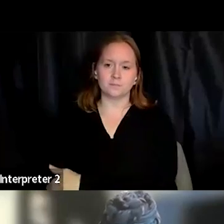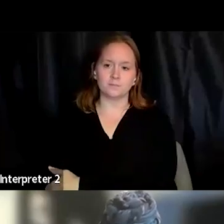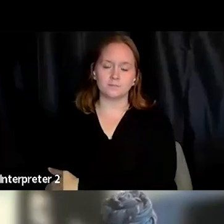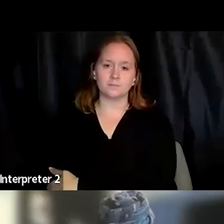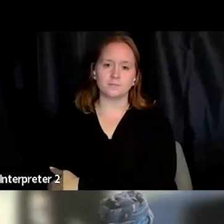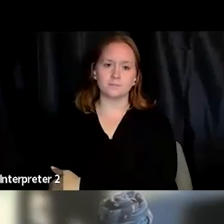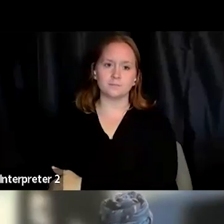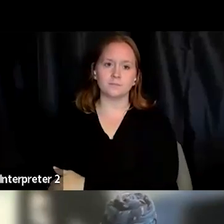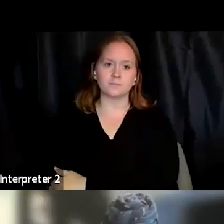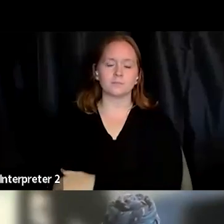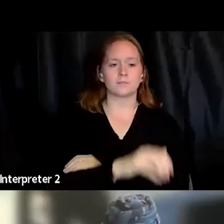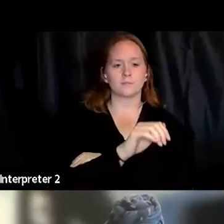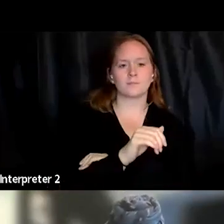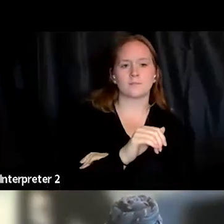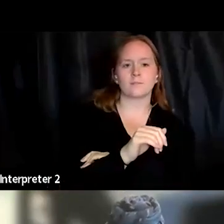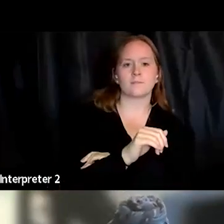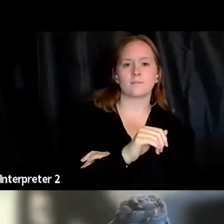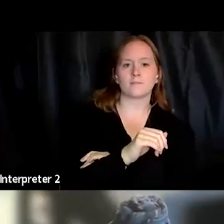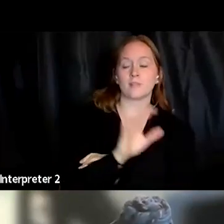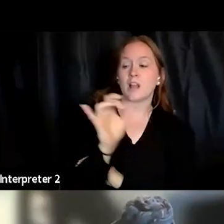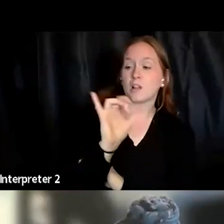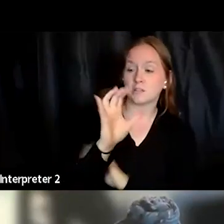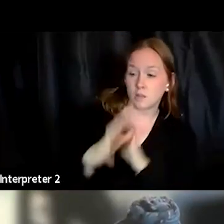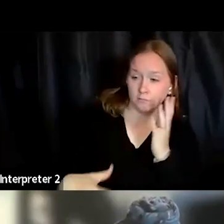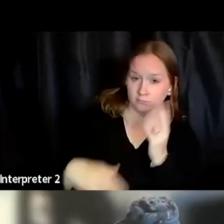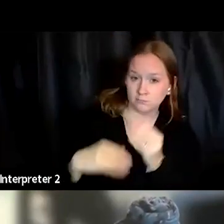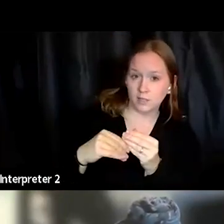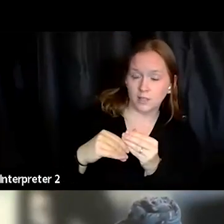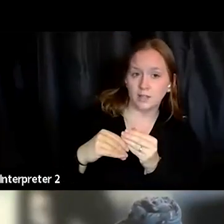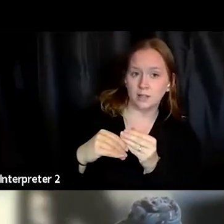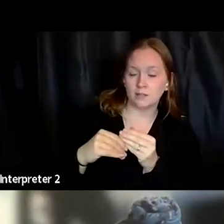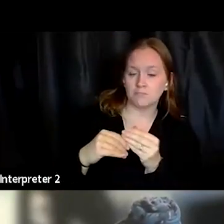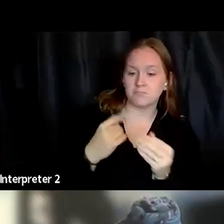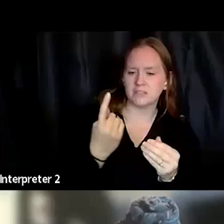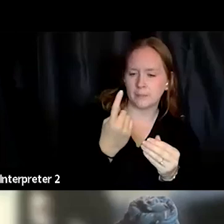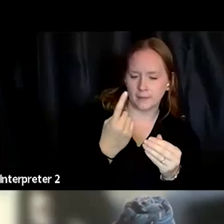I'll also add something that I kind of use as a guiding light with SOAR,